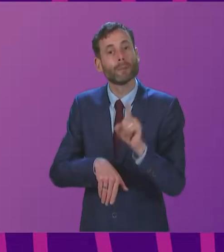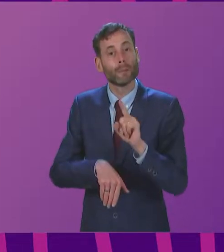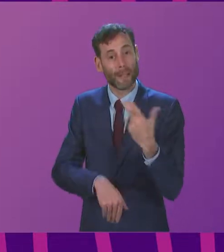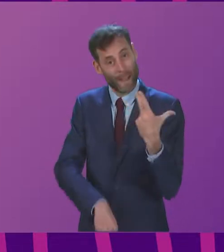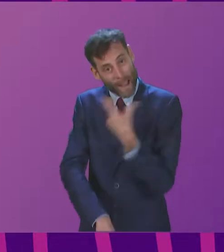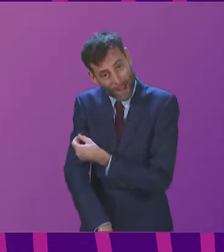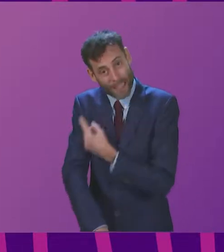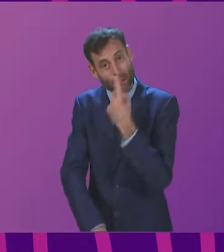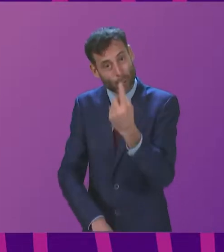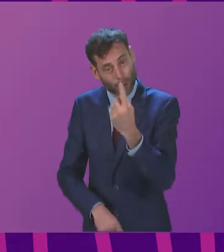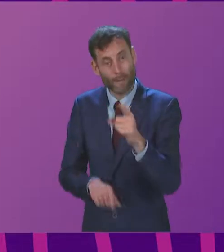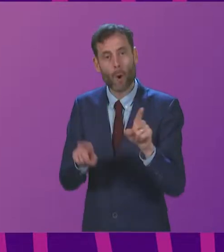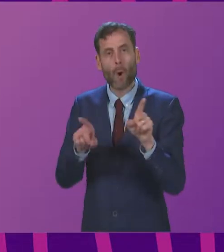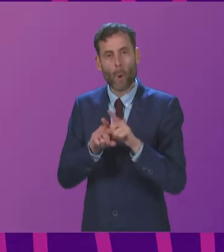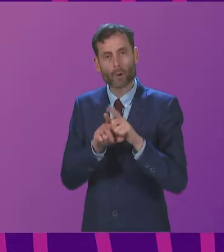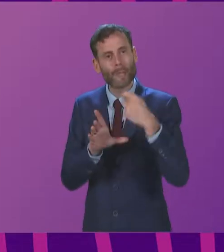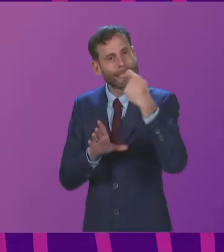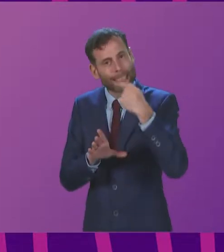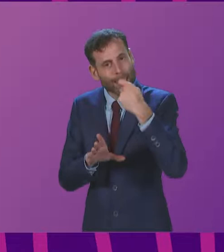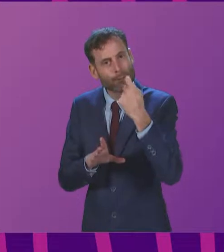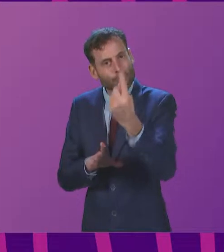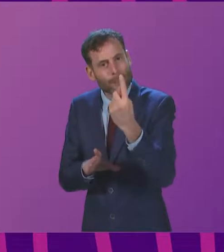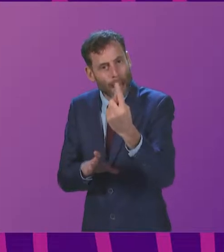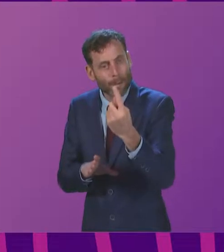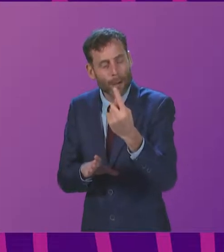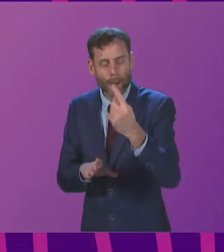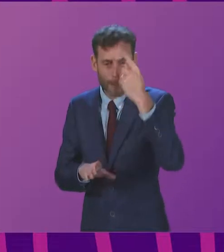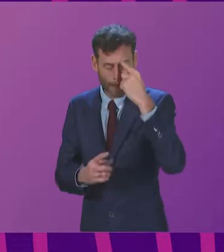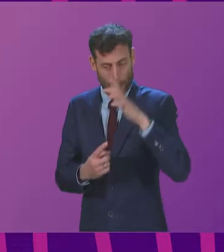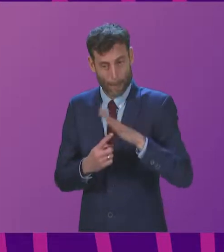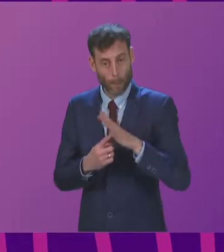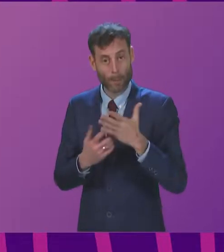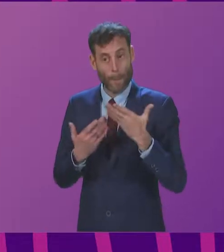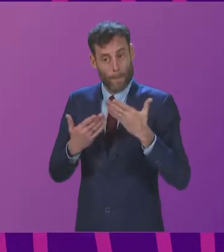tested, which I will say more about shortly—before we meet, hug or spend time with them.